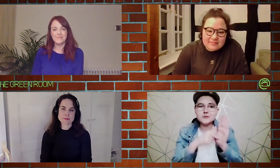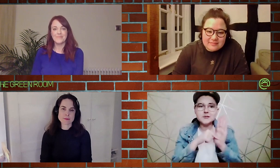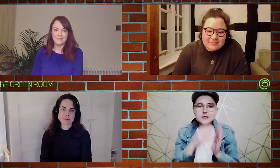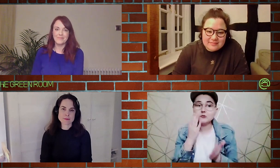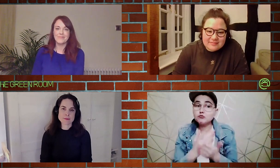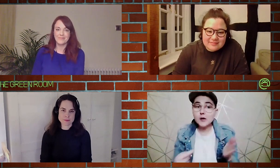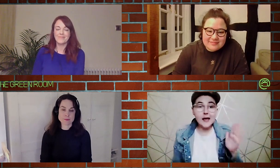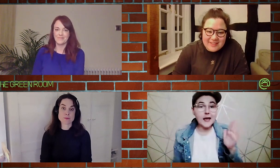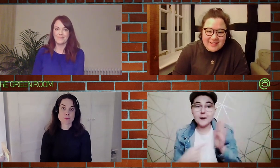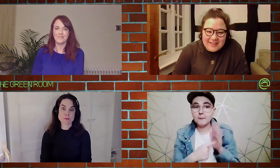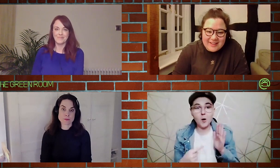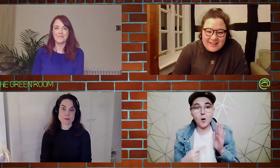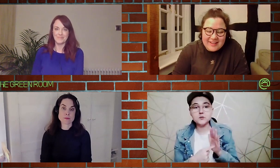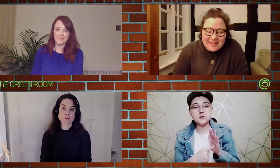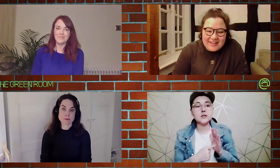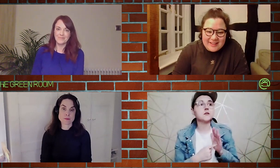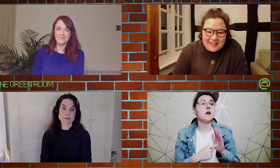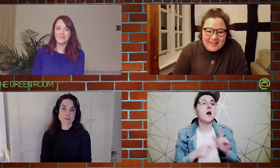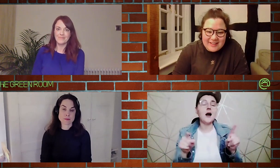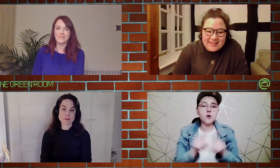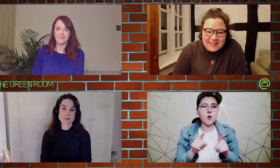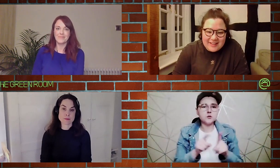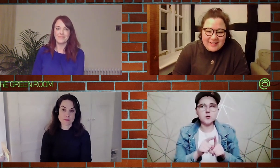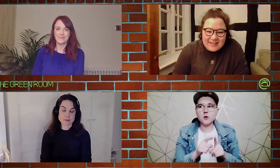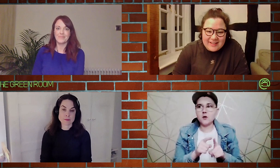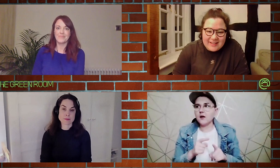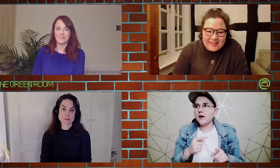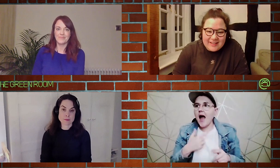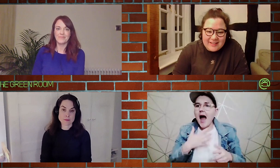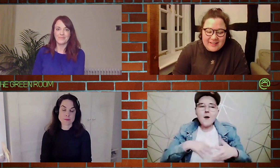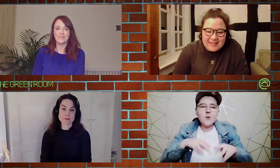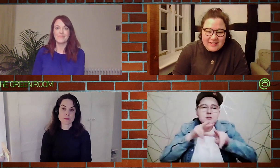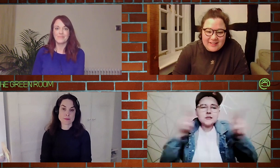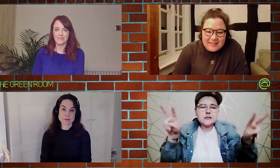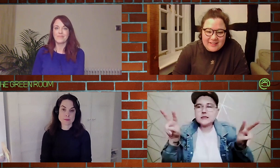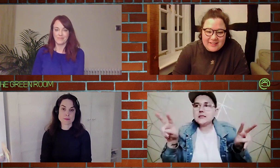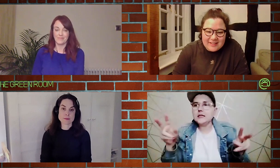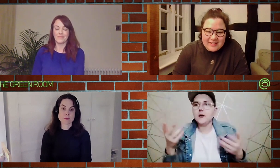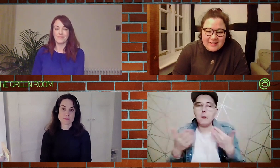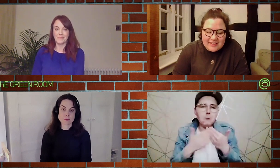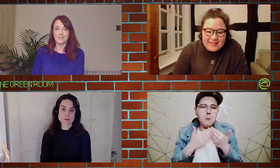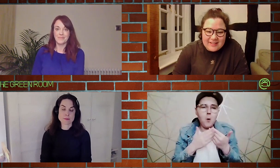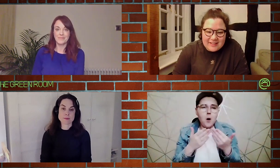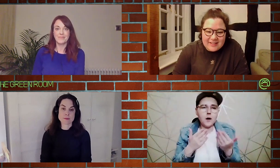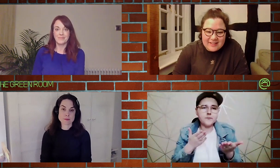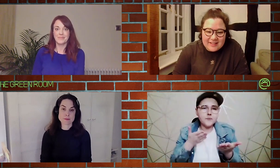and more things like that to happen. And the only way that will happen is through representation. That's why representation is so